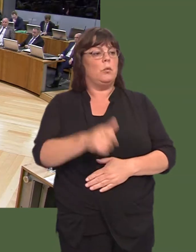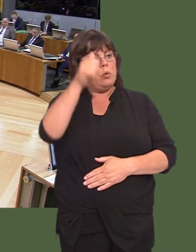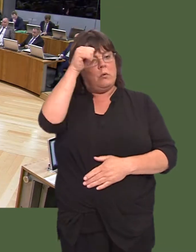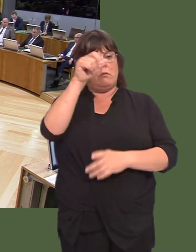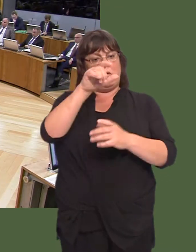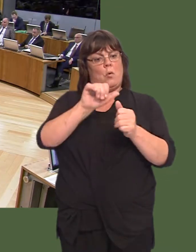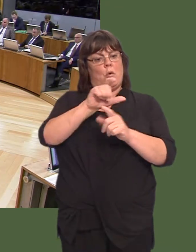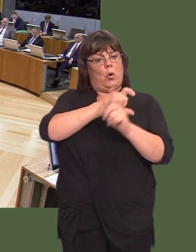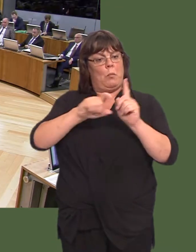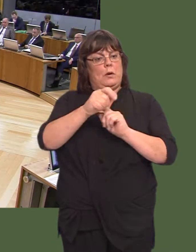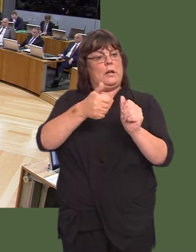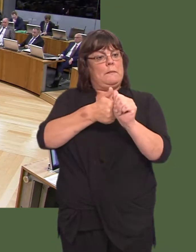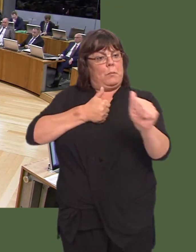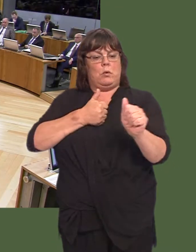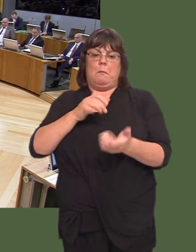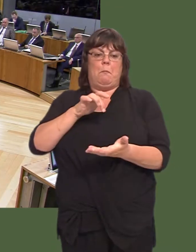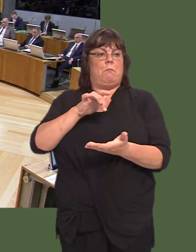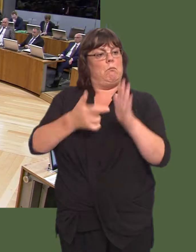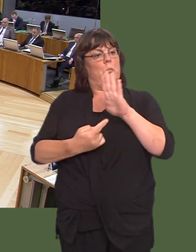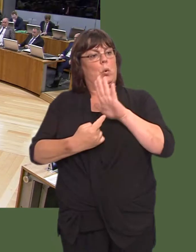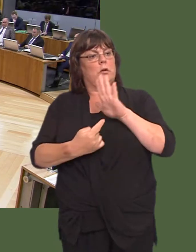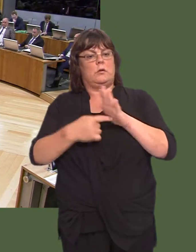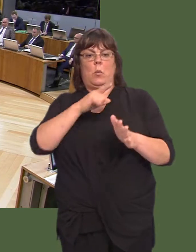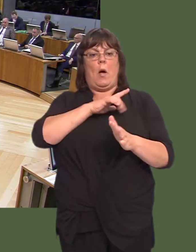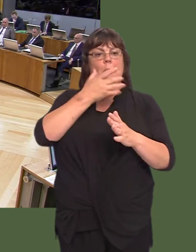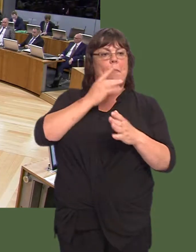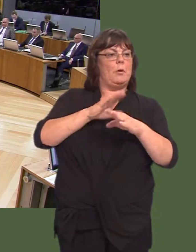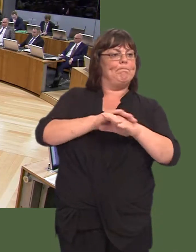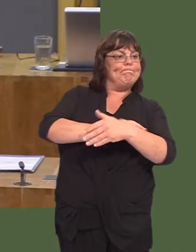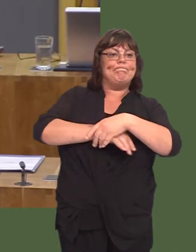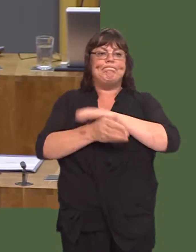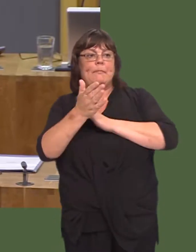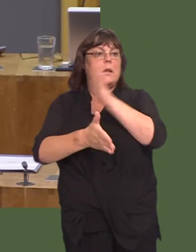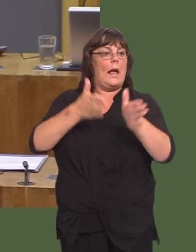er mwyn sicrhau bod pobl yn actif yn y gymuned, hefyd wrth gwrs mae timau proffesiynol yn